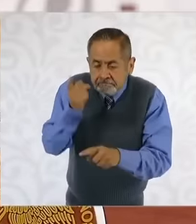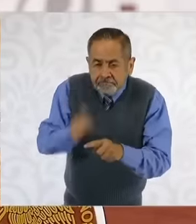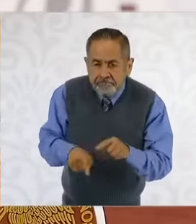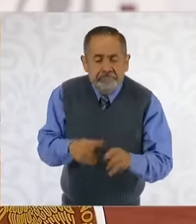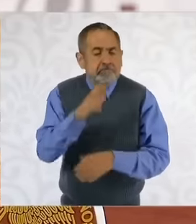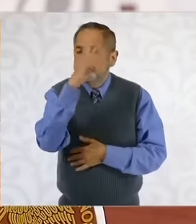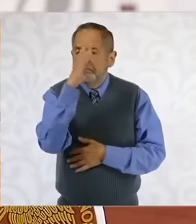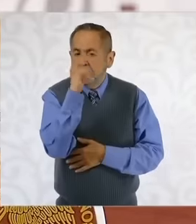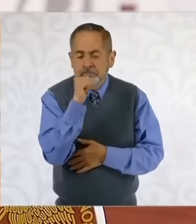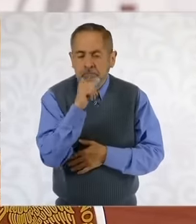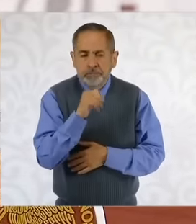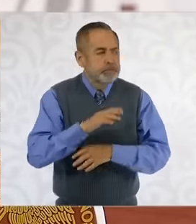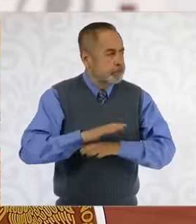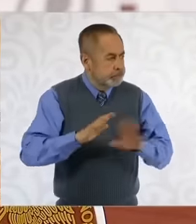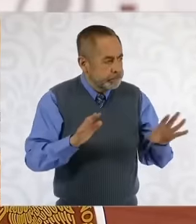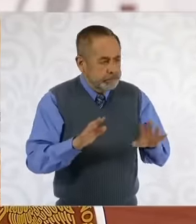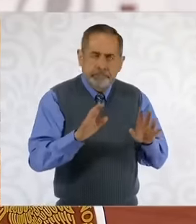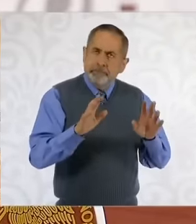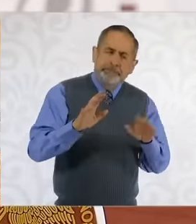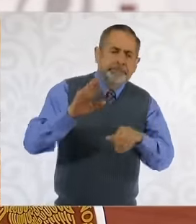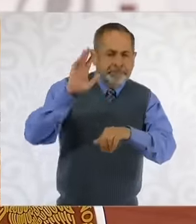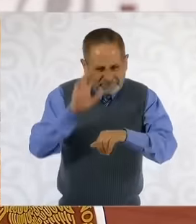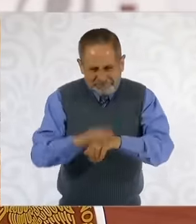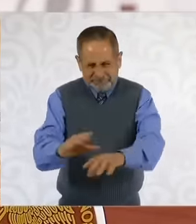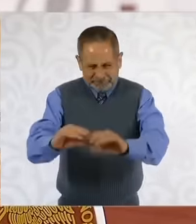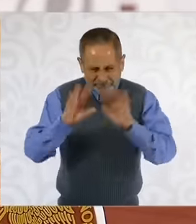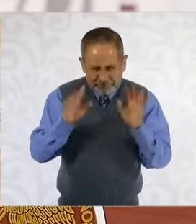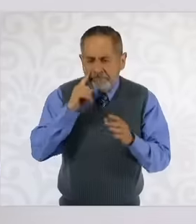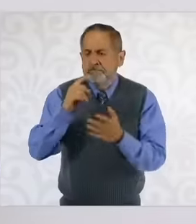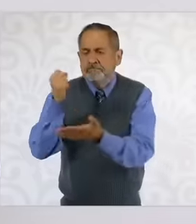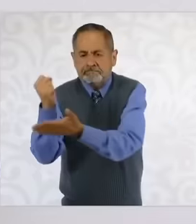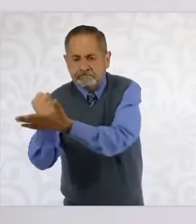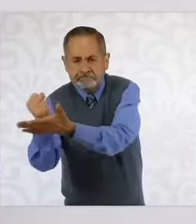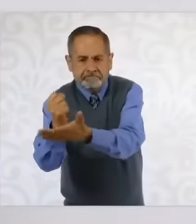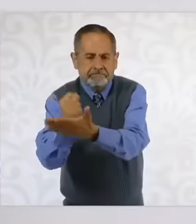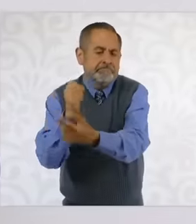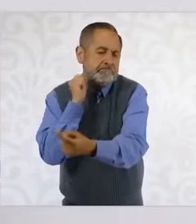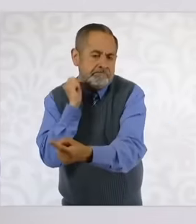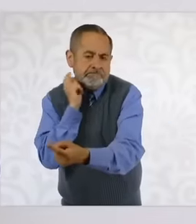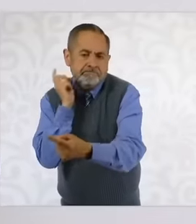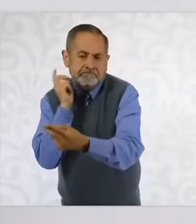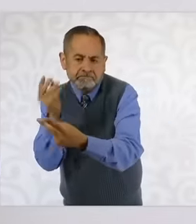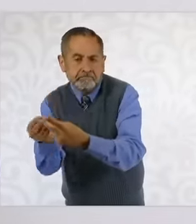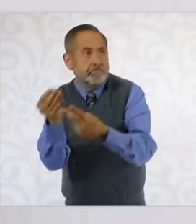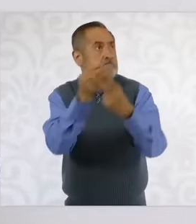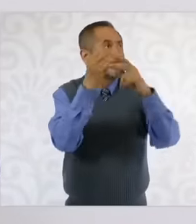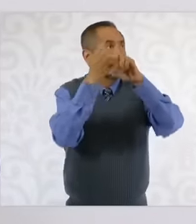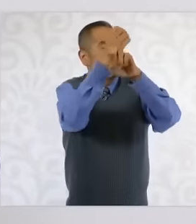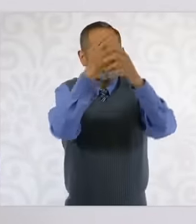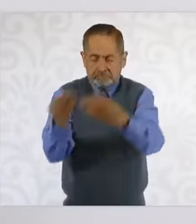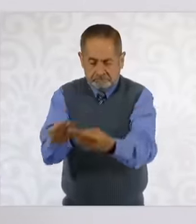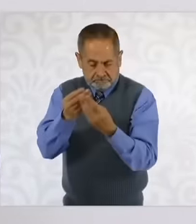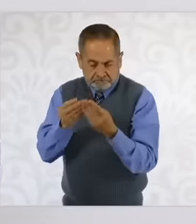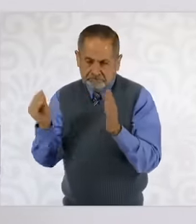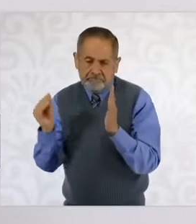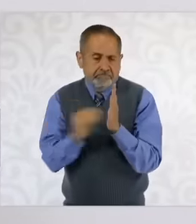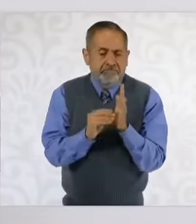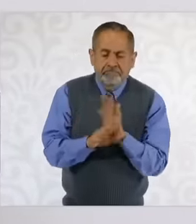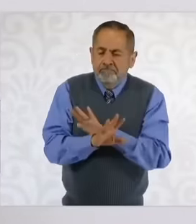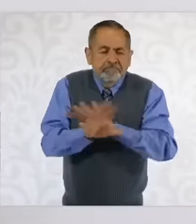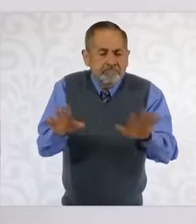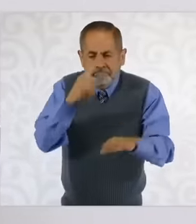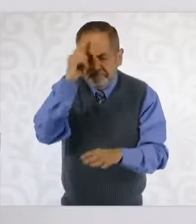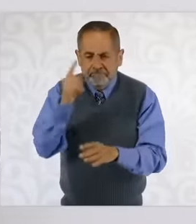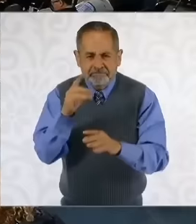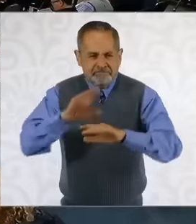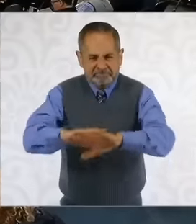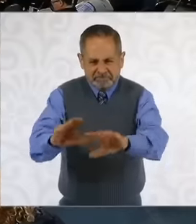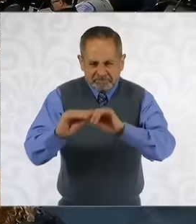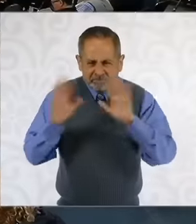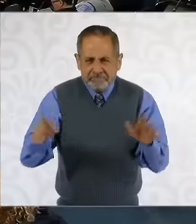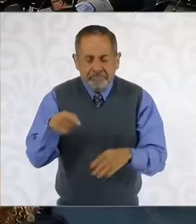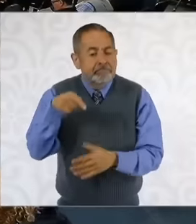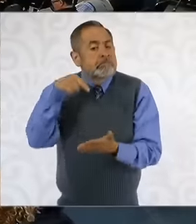constitutional norm what already exists. as a legislative criterion and interpretation even by the